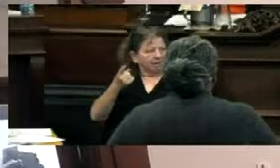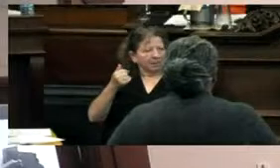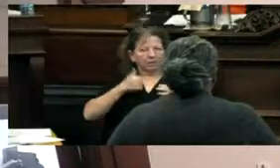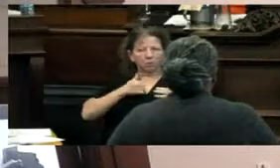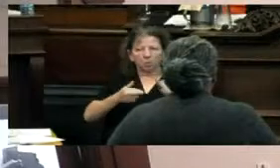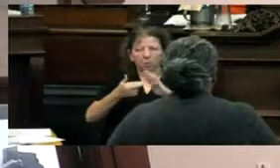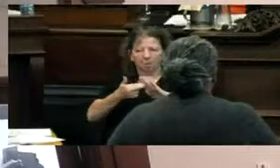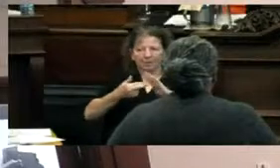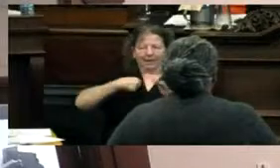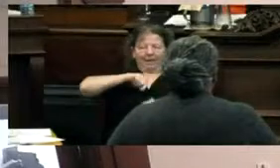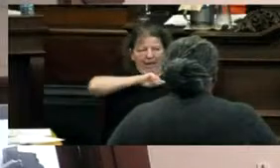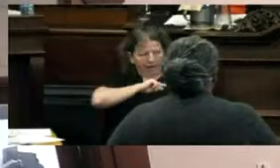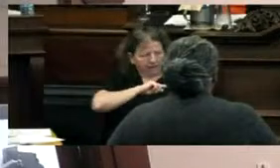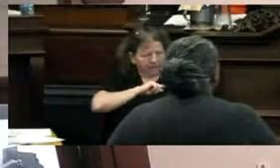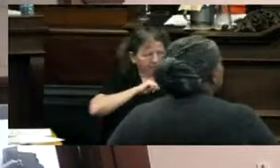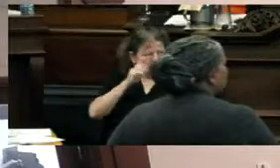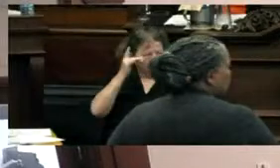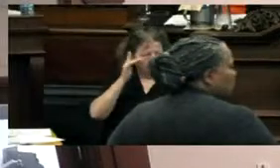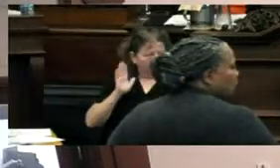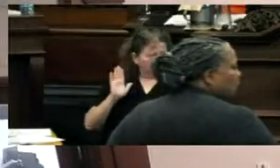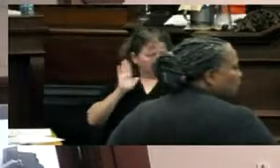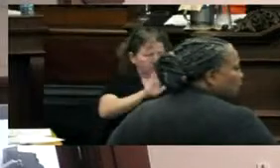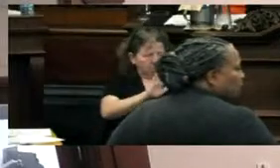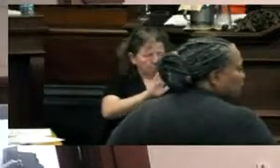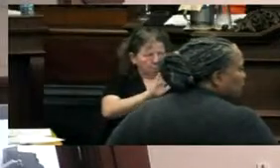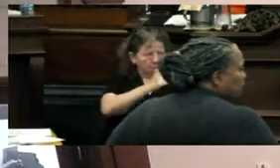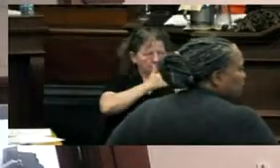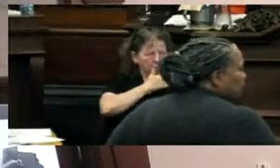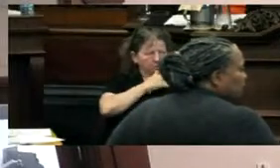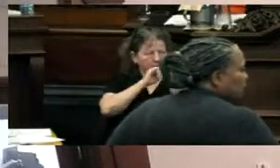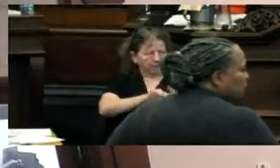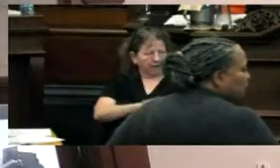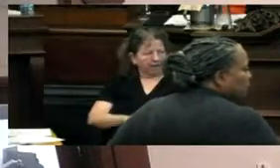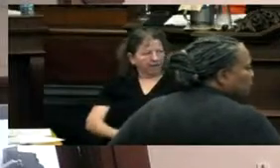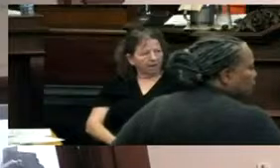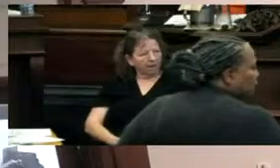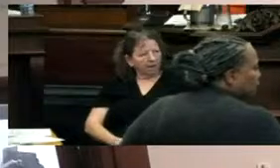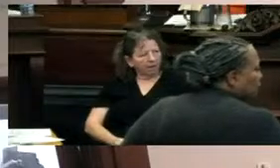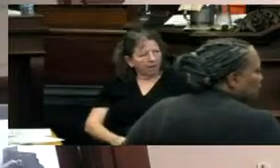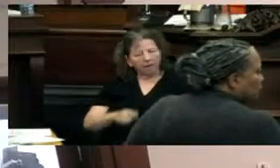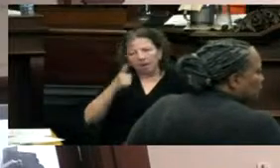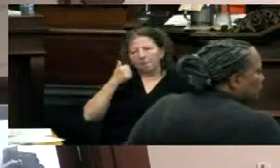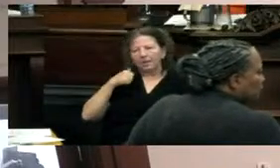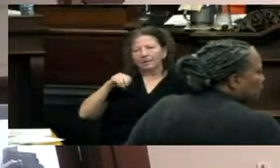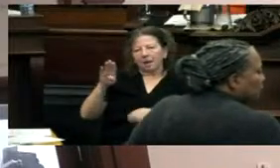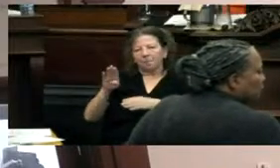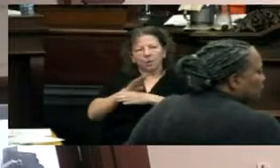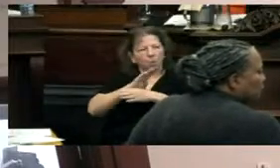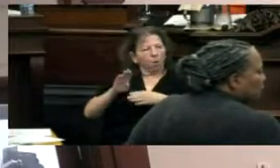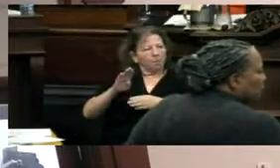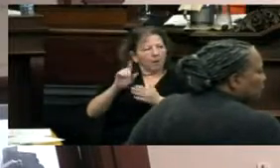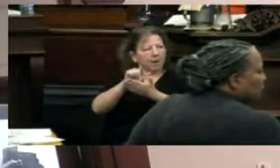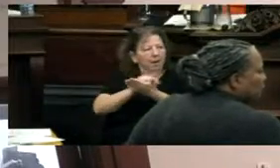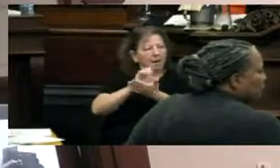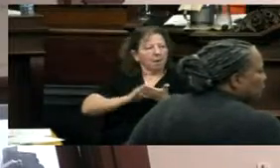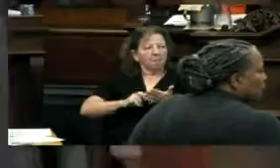versus council president, finding outside counsel to represent counsel in the PAB?